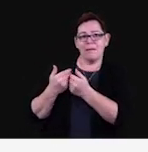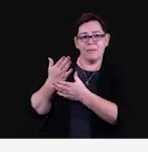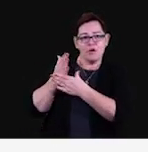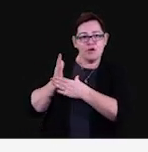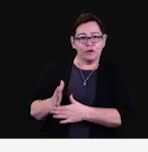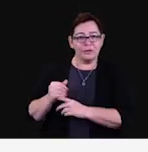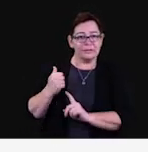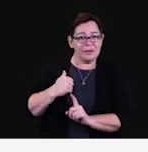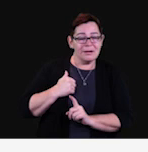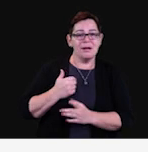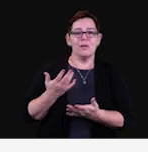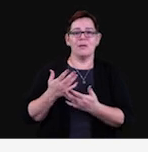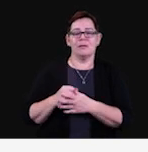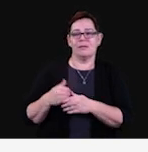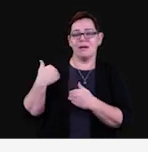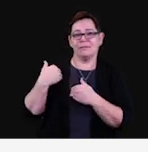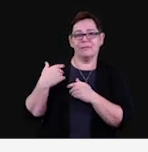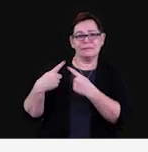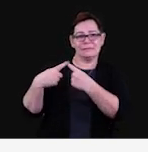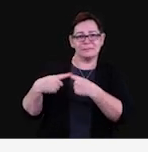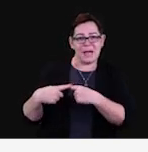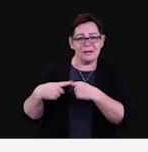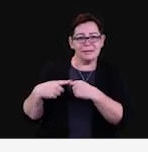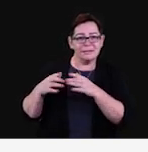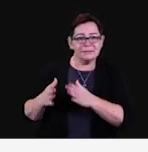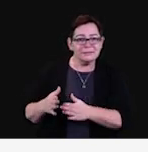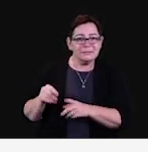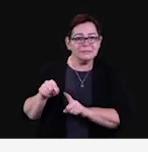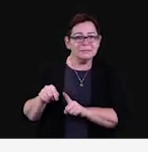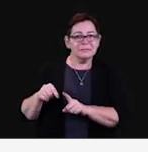personal property, such as a car or furniture; or